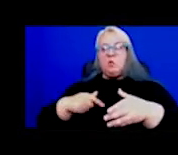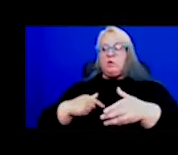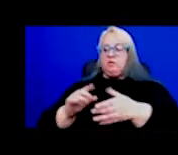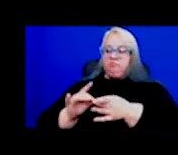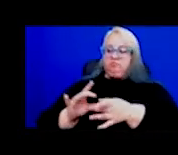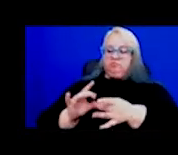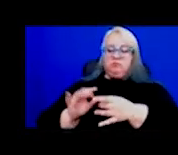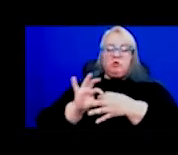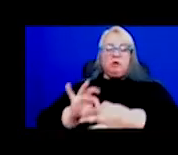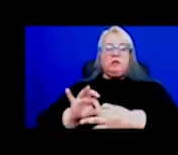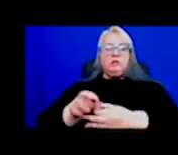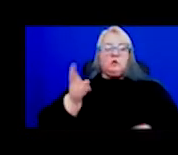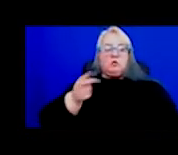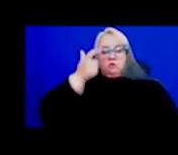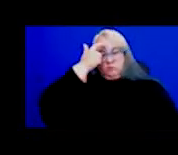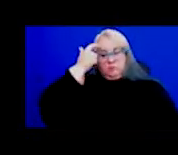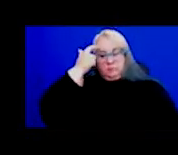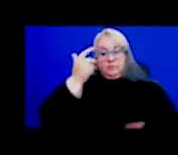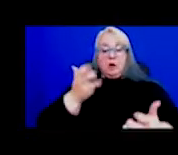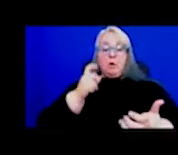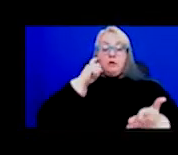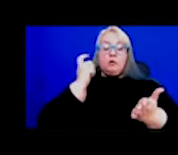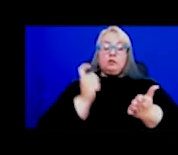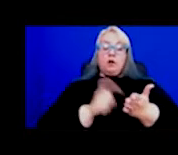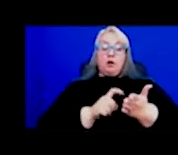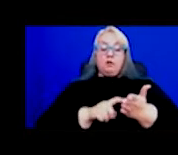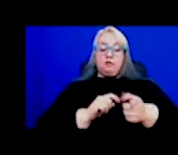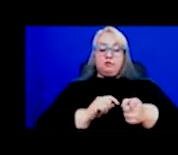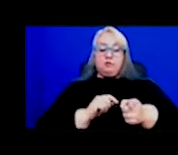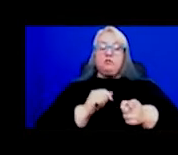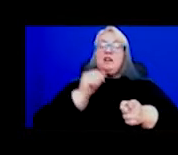I also did want to acknowledge Arizona I worked for a number of years in the state of Arizona